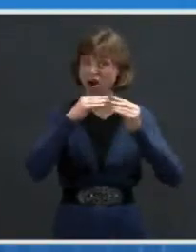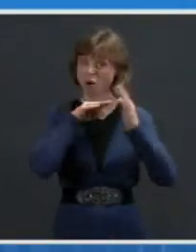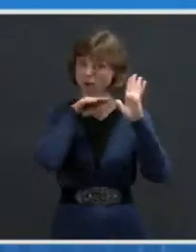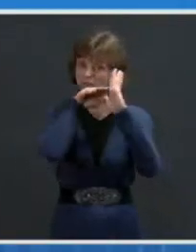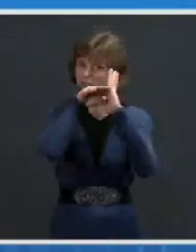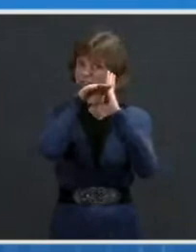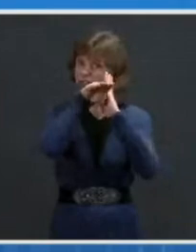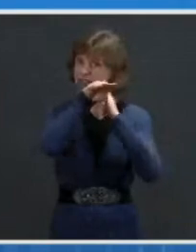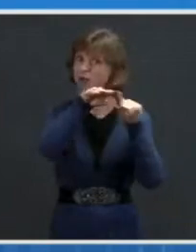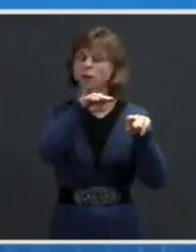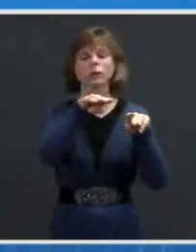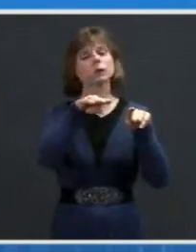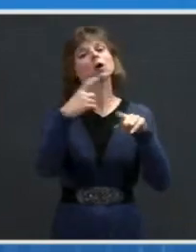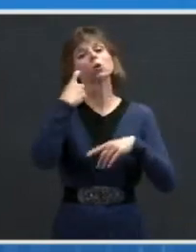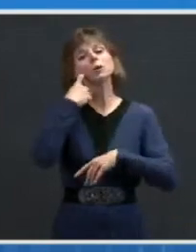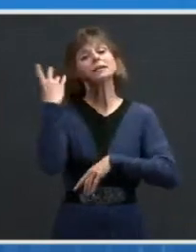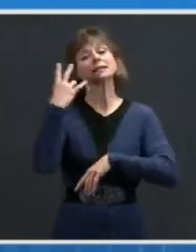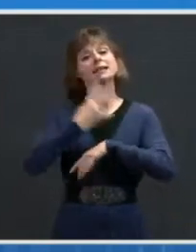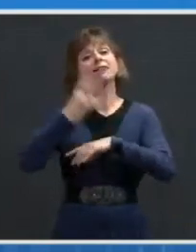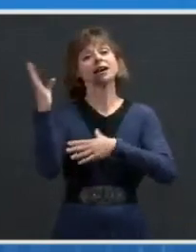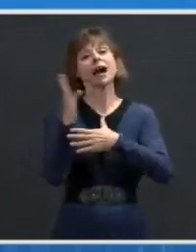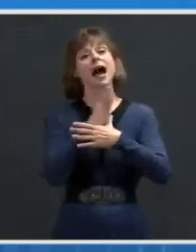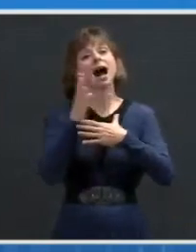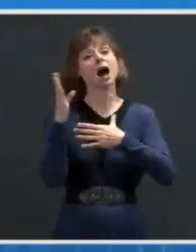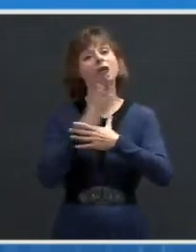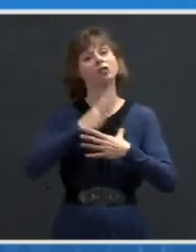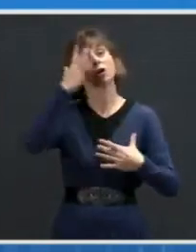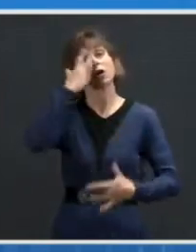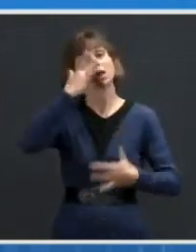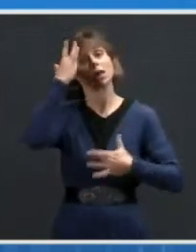SUGGEST THAT THE DECLINES IN CASES HAVE LEVELED OFF AT A